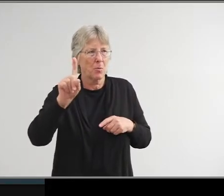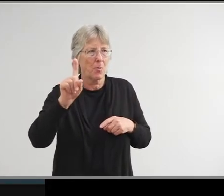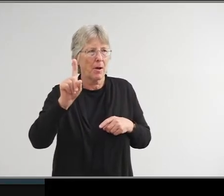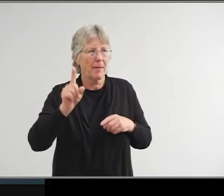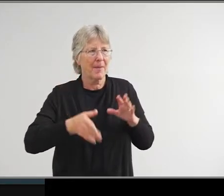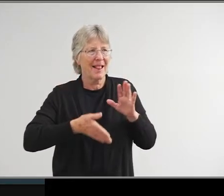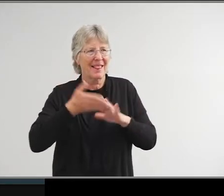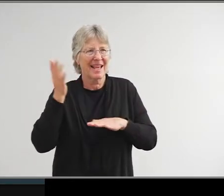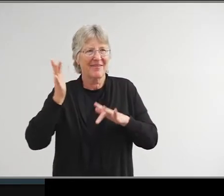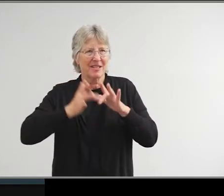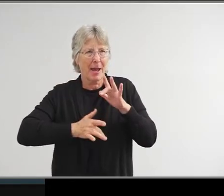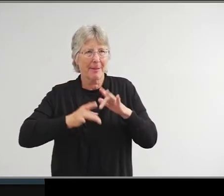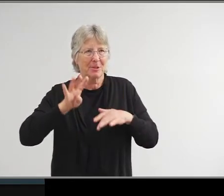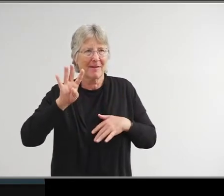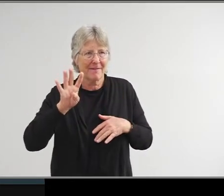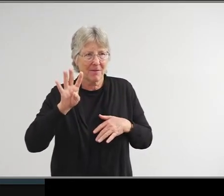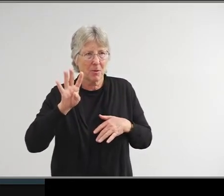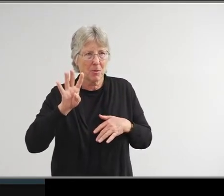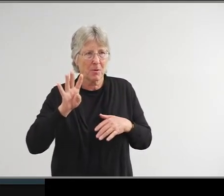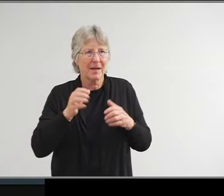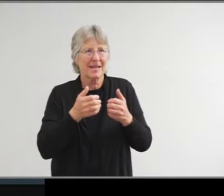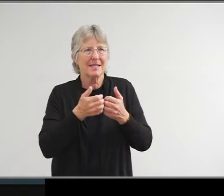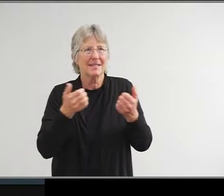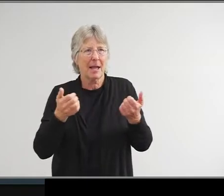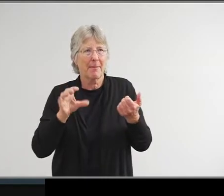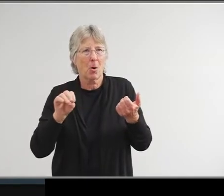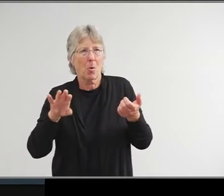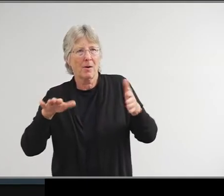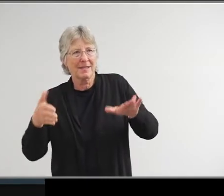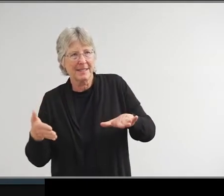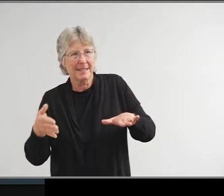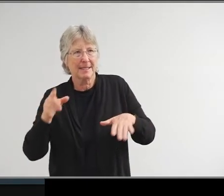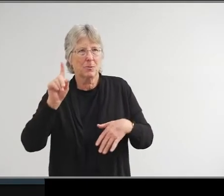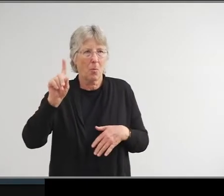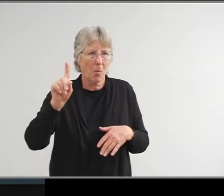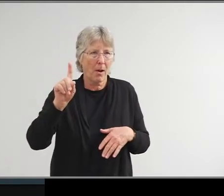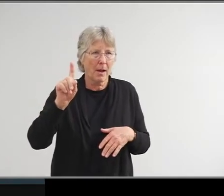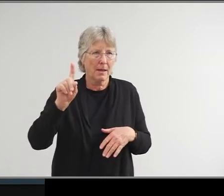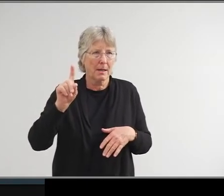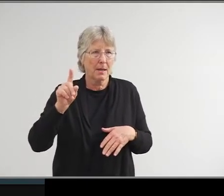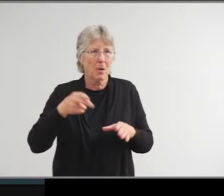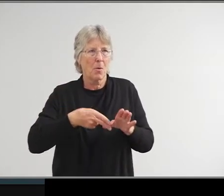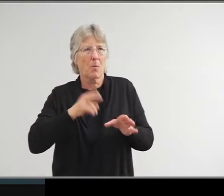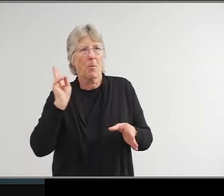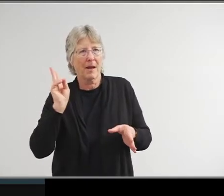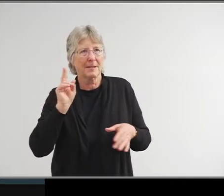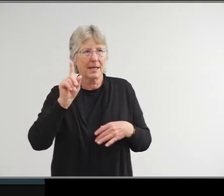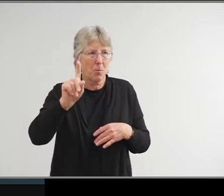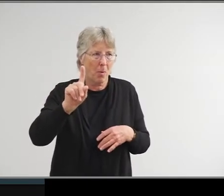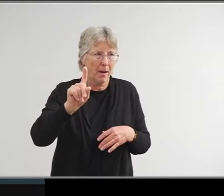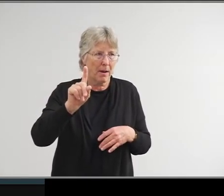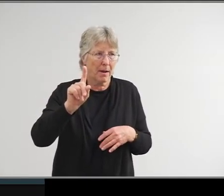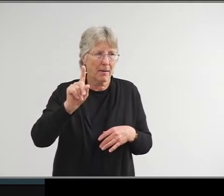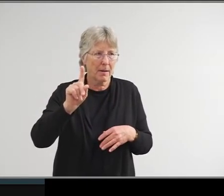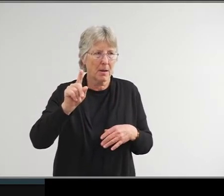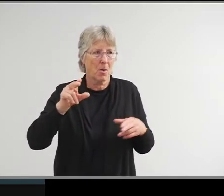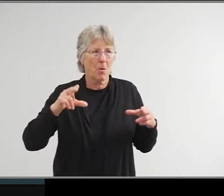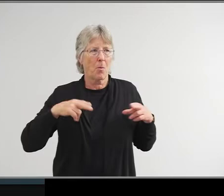for separations deceased one resignation and retirement board.